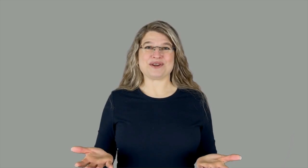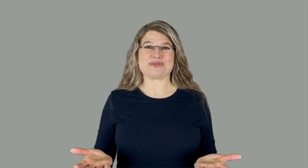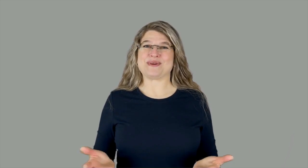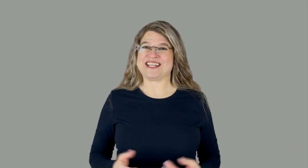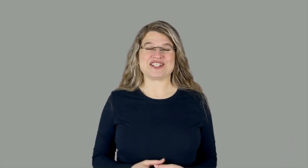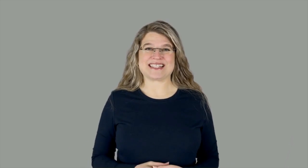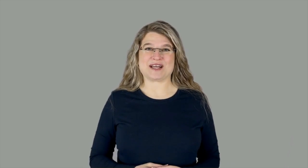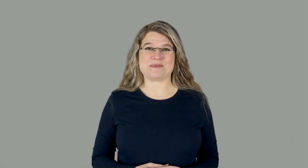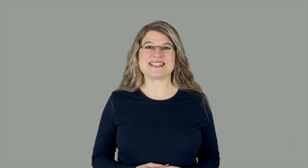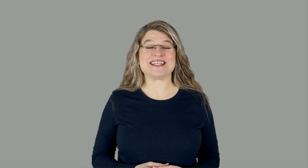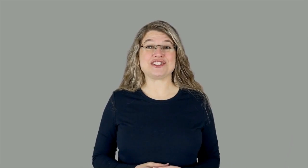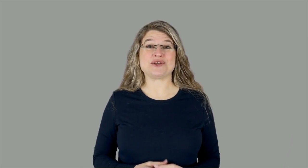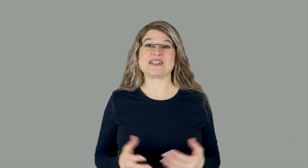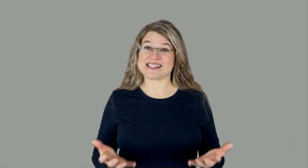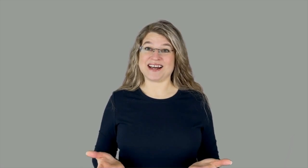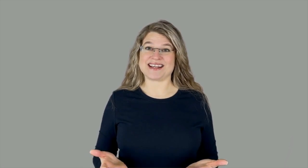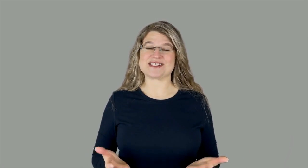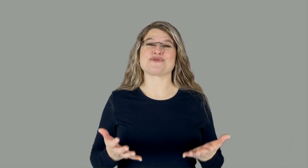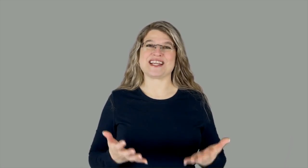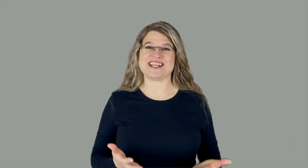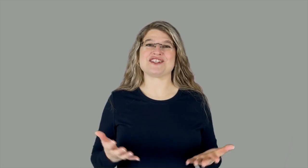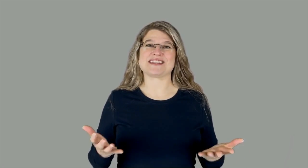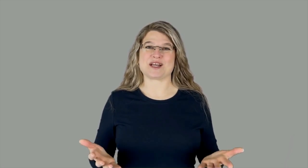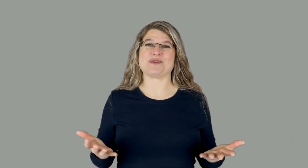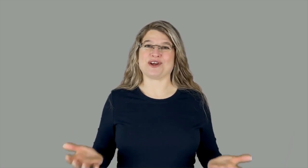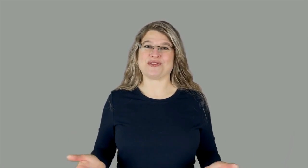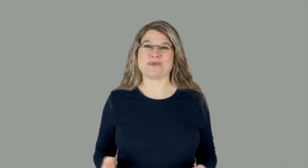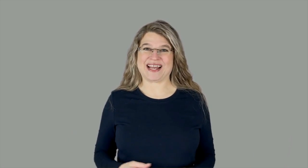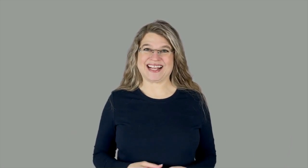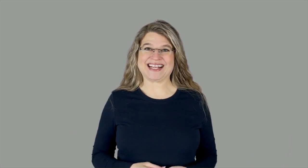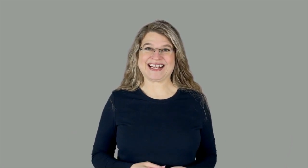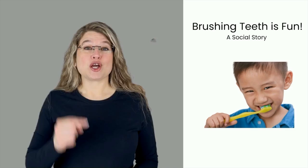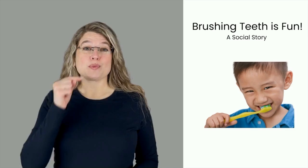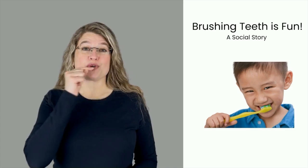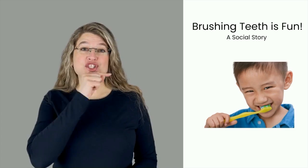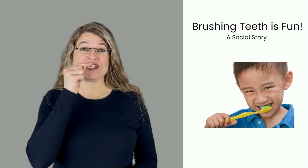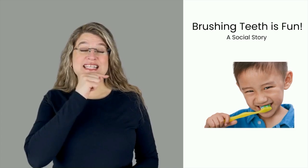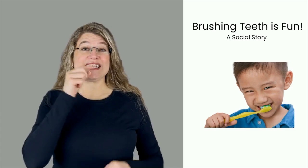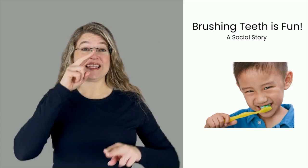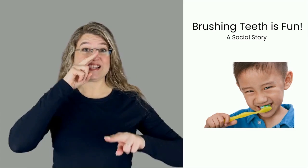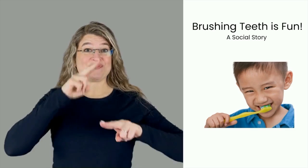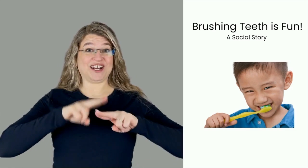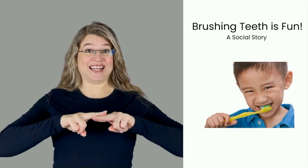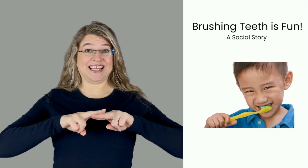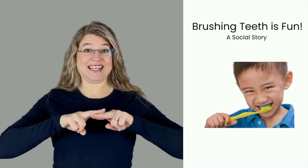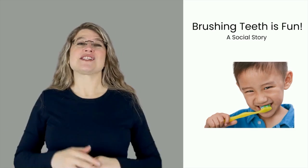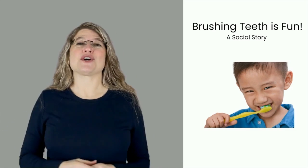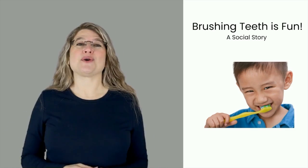go through each step, teaching you the signs for each step along the way. Brushing teeth is fun. So